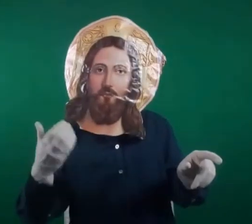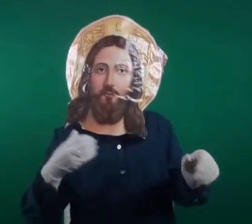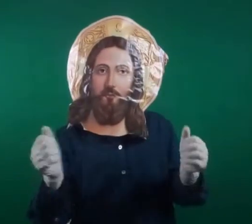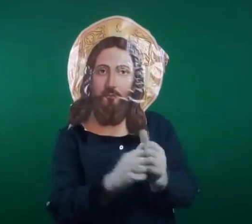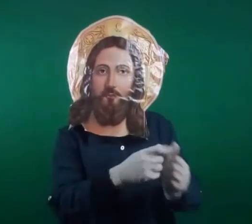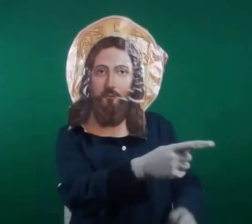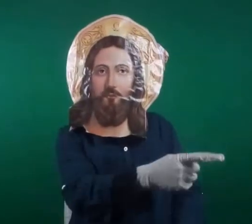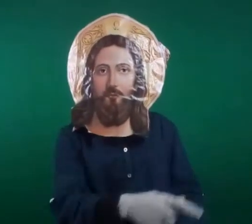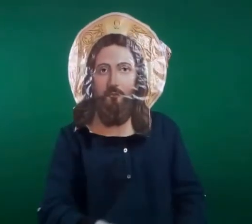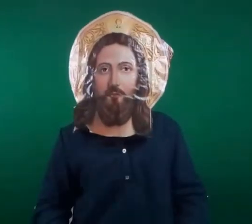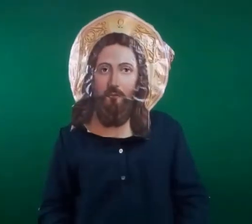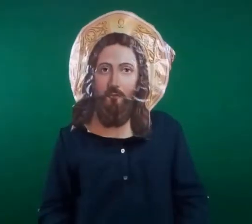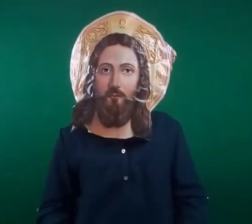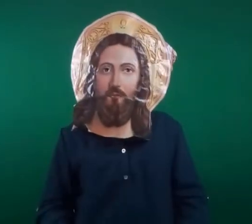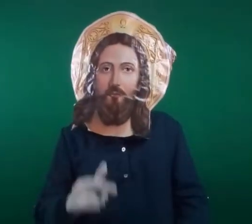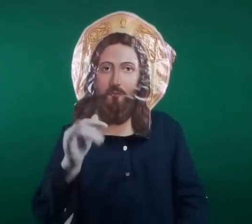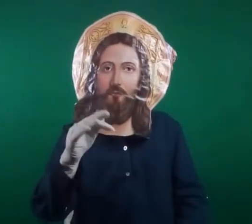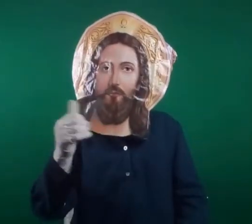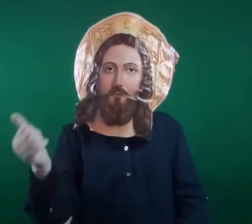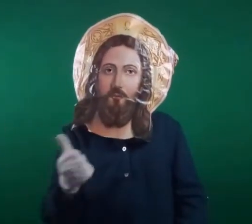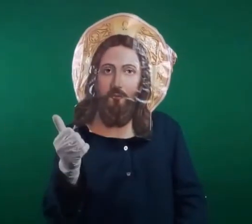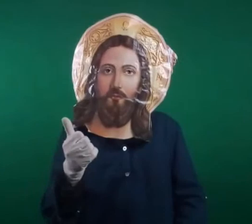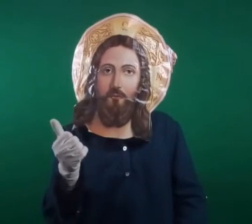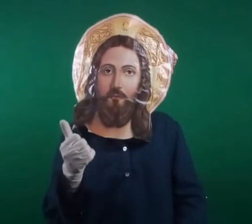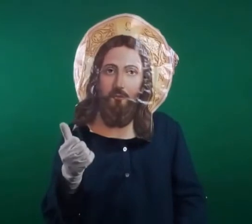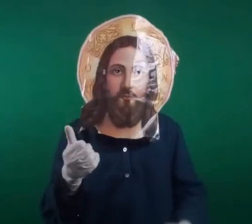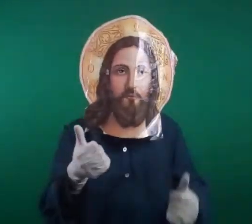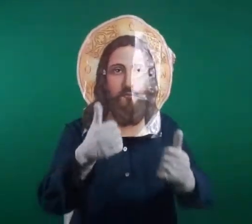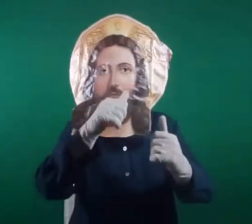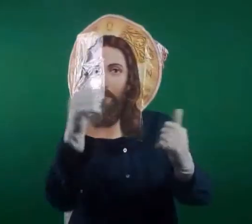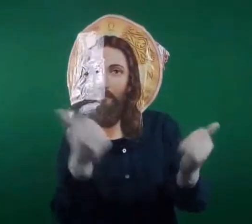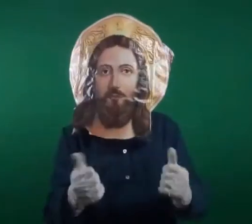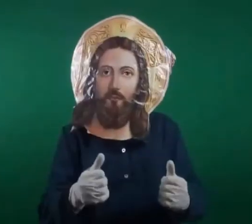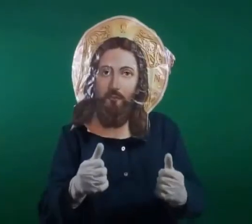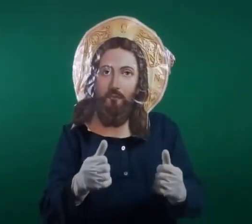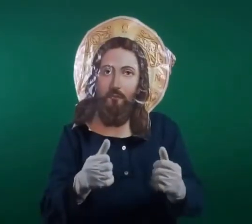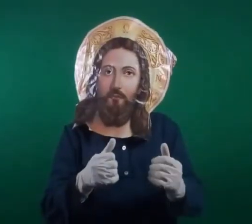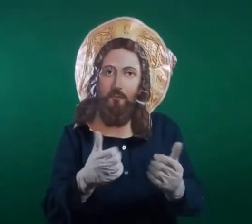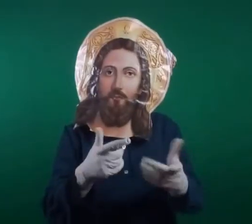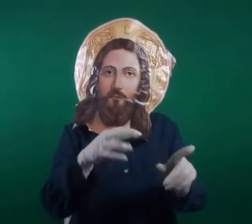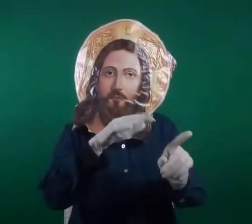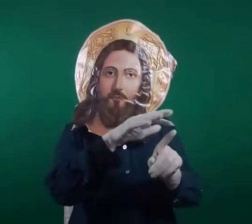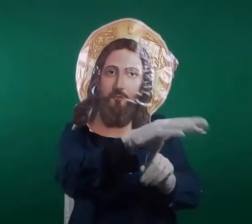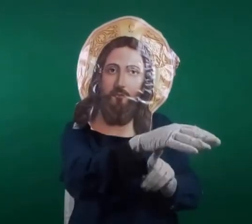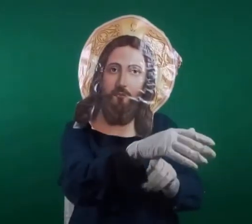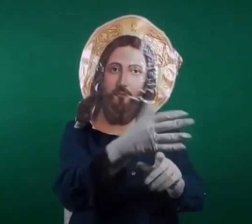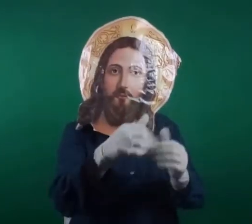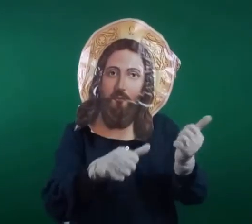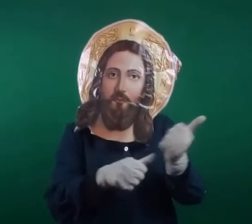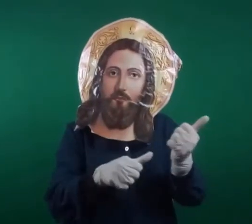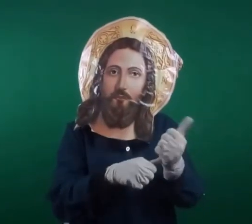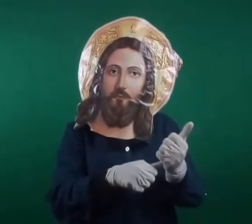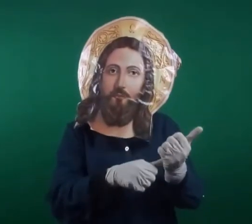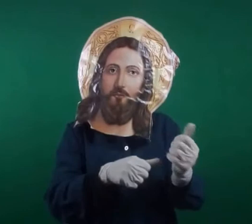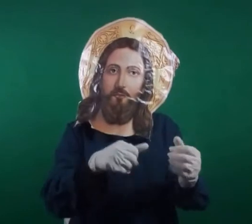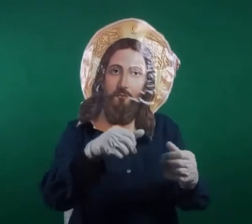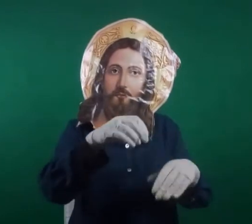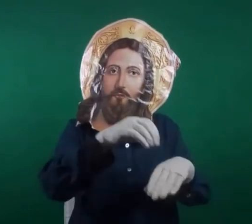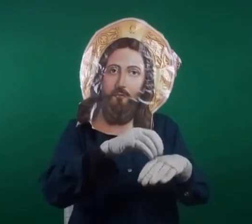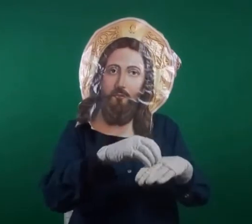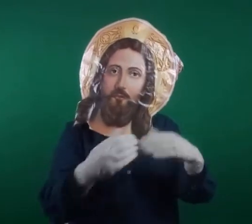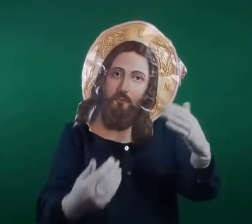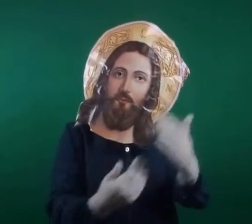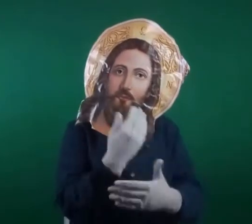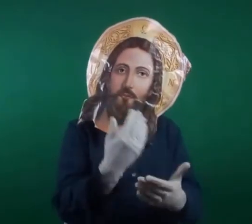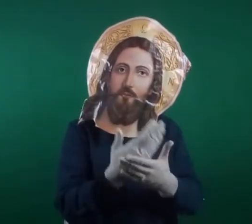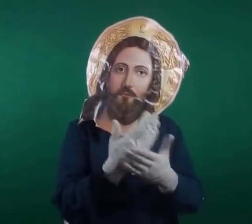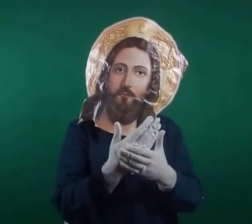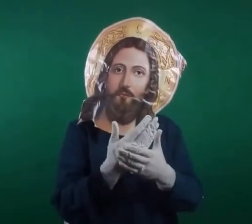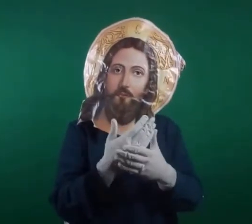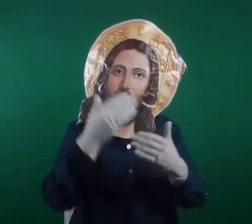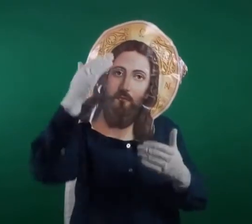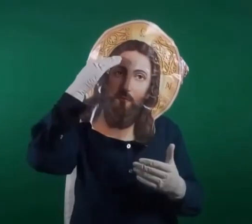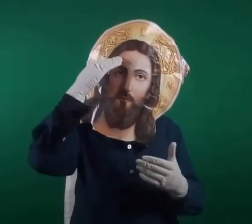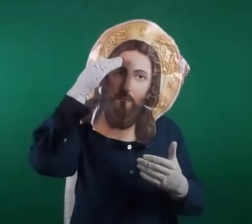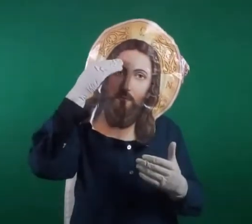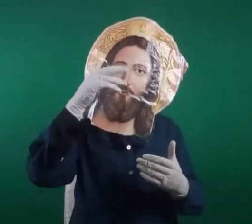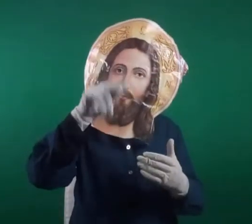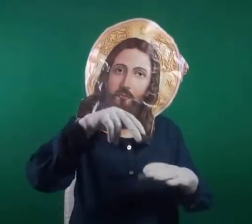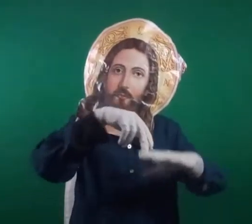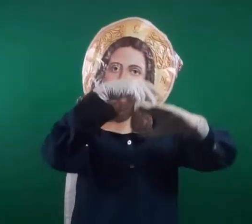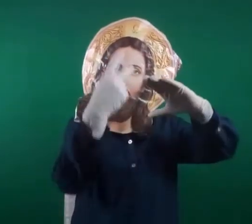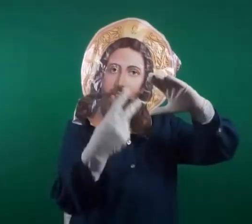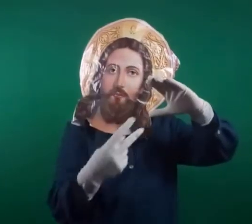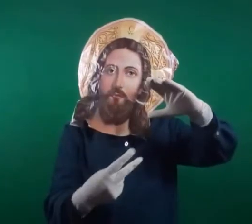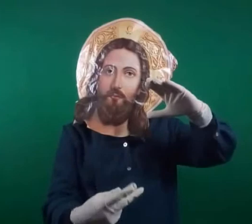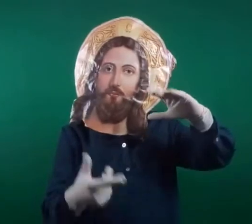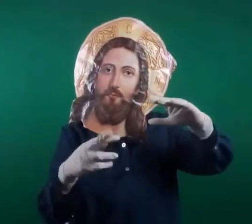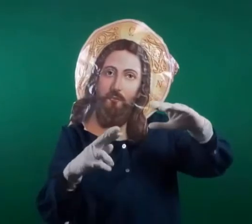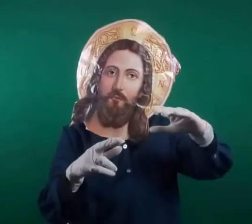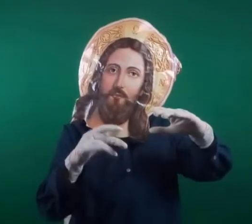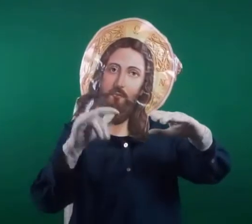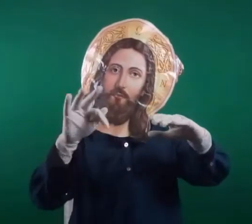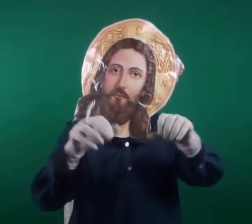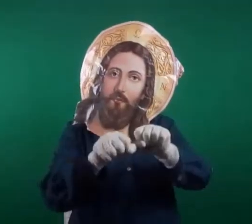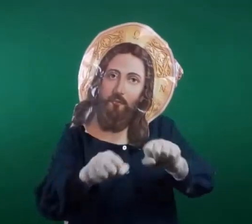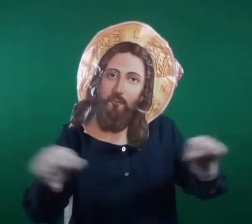Any acts perpetrated on vulnerable or not fully developed minds can incur the abyss or in the case of rape the removal from the realm of water.